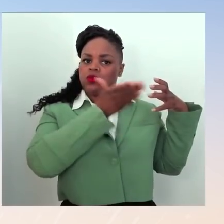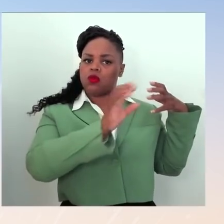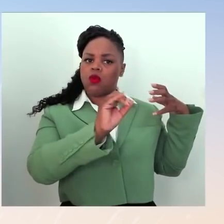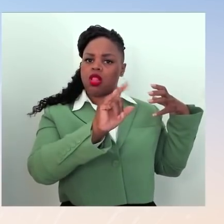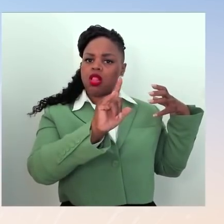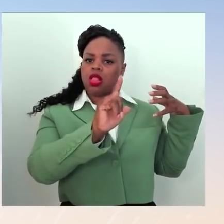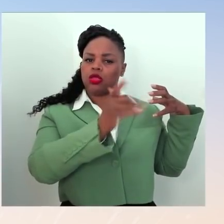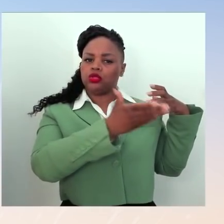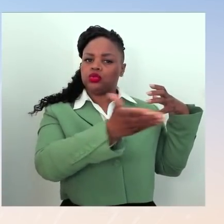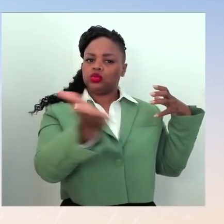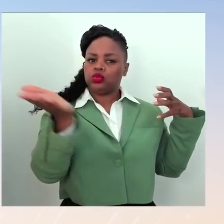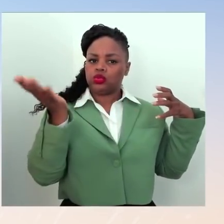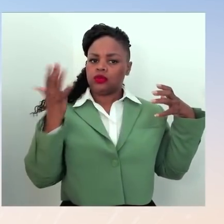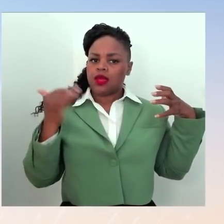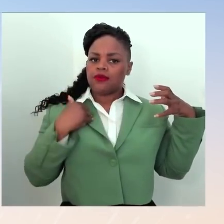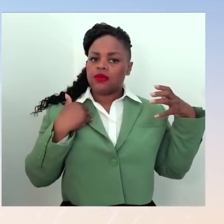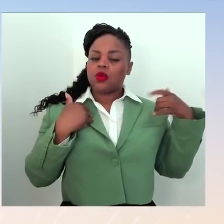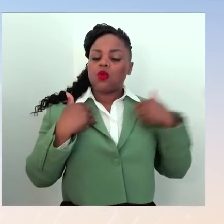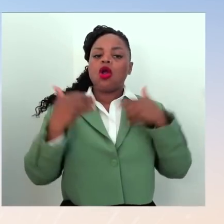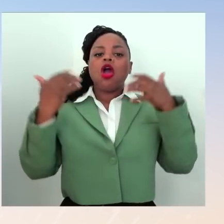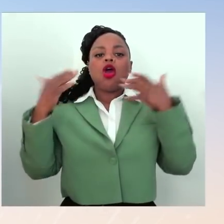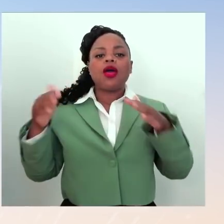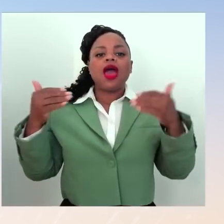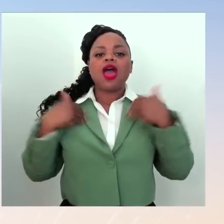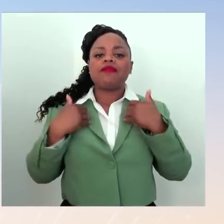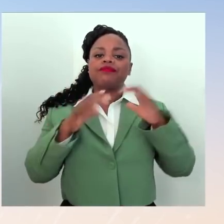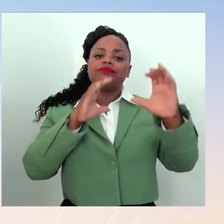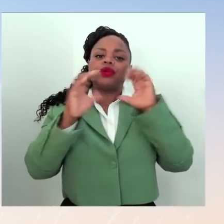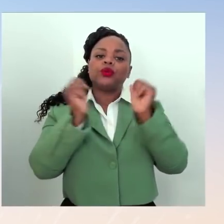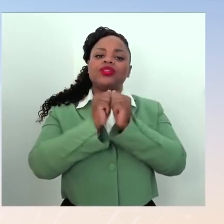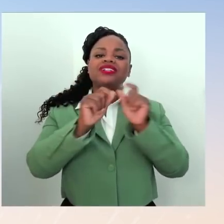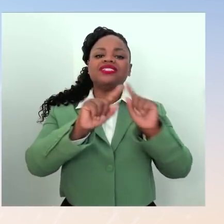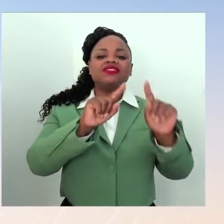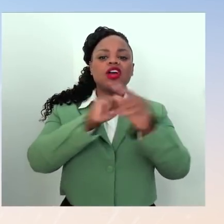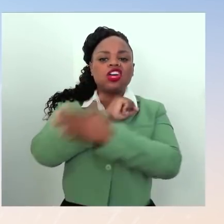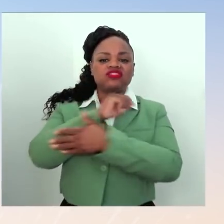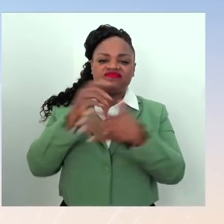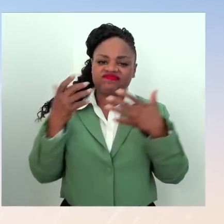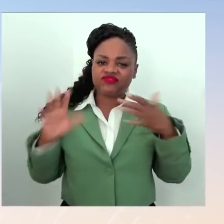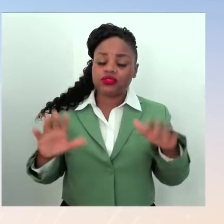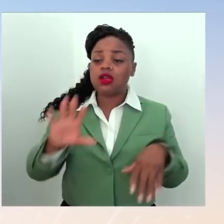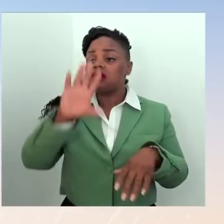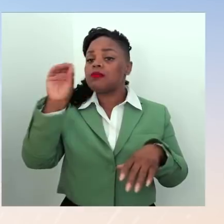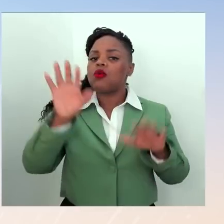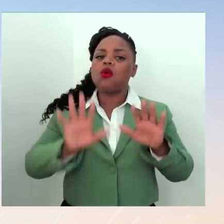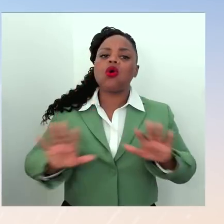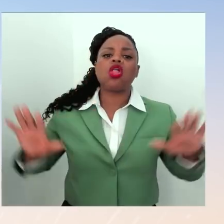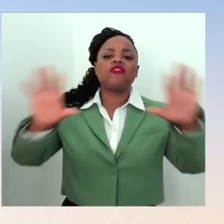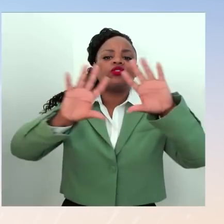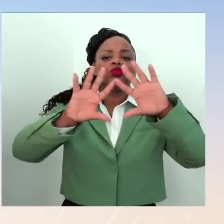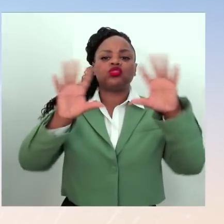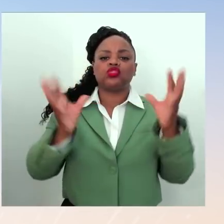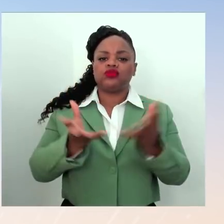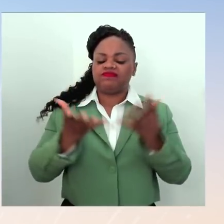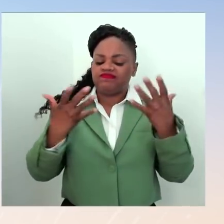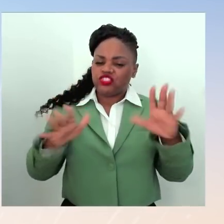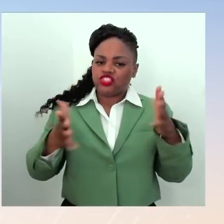about how to mitigate the impact and consider domestic options as well. The Press: You said, on Friday, the administration is looking at options it could take, quote,